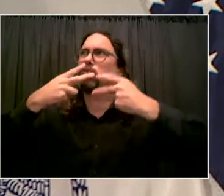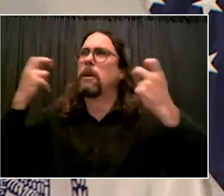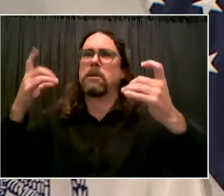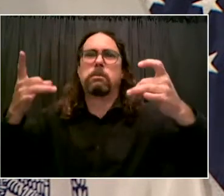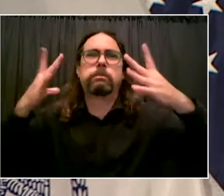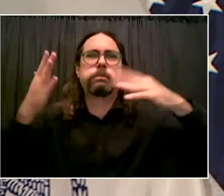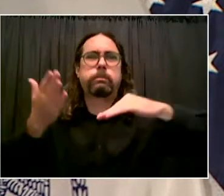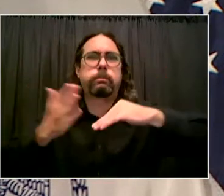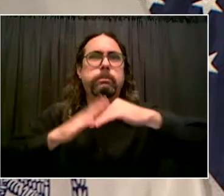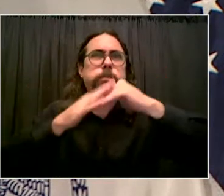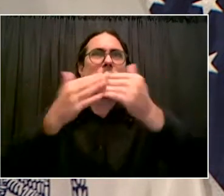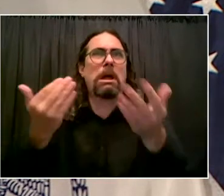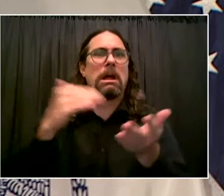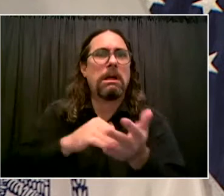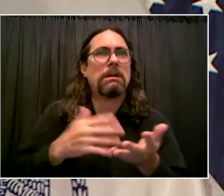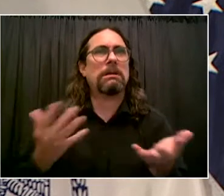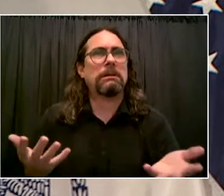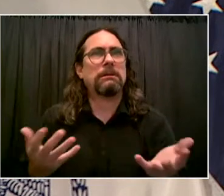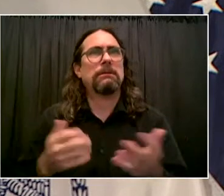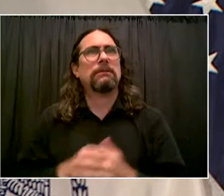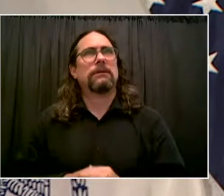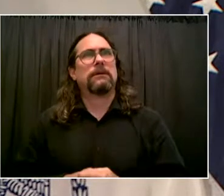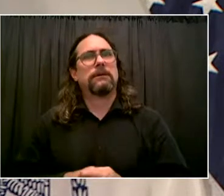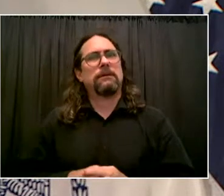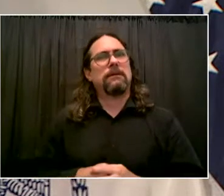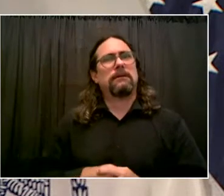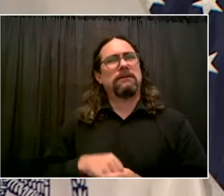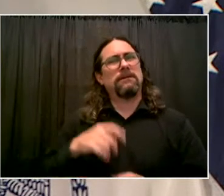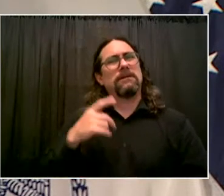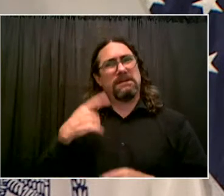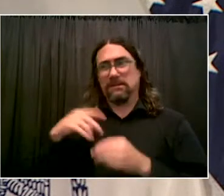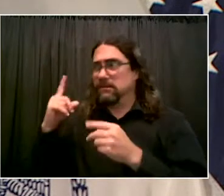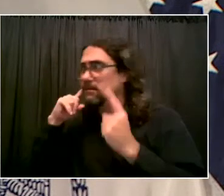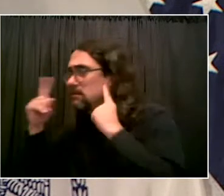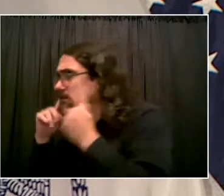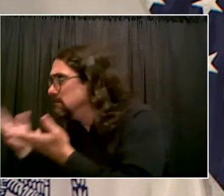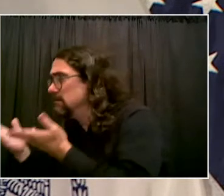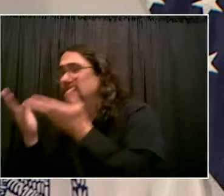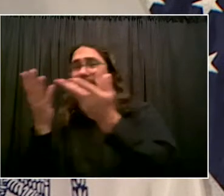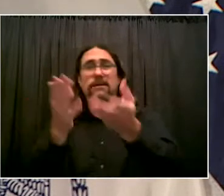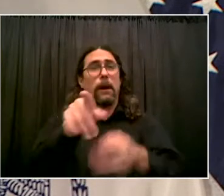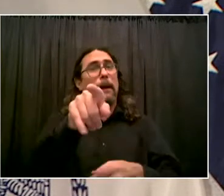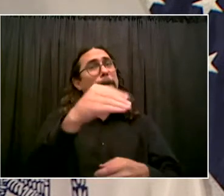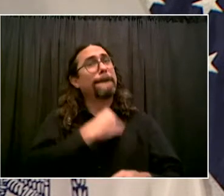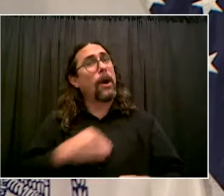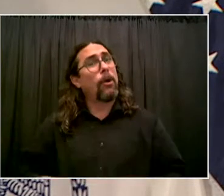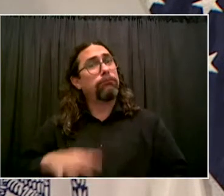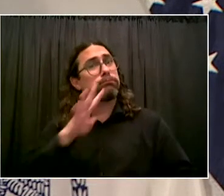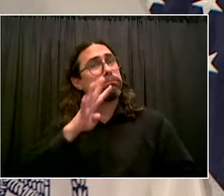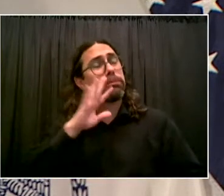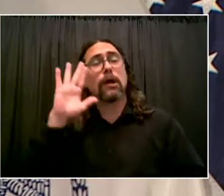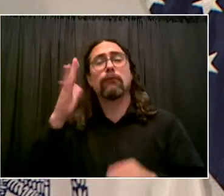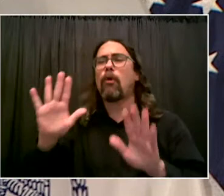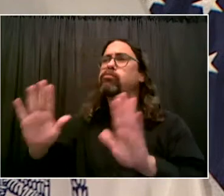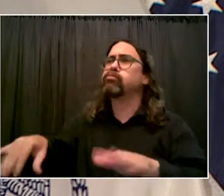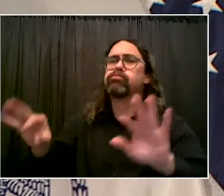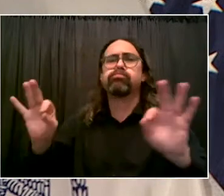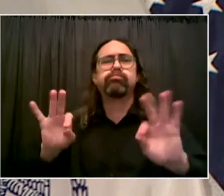DIFFERENT IDEAS ABOUT CLUNK CRIME IN THE CITY. SEEMS LIKE THE